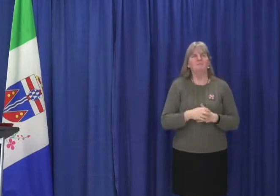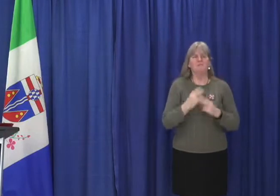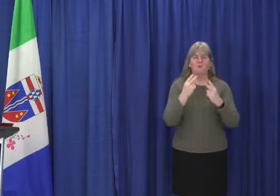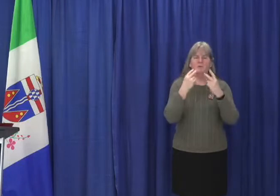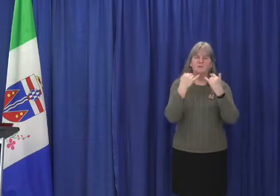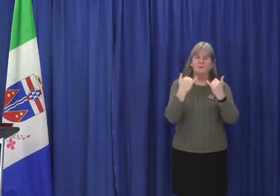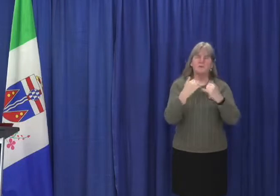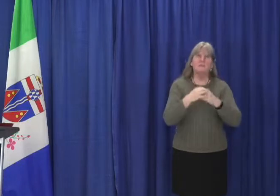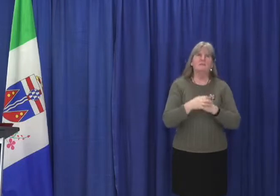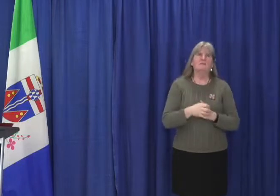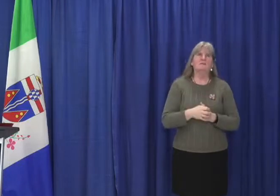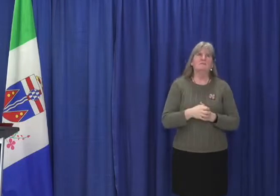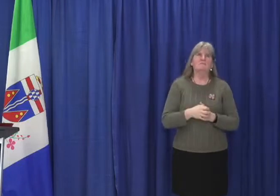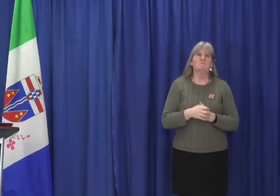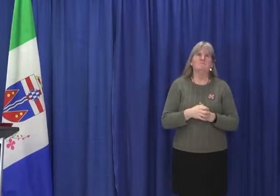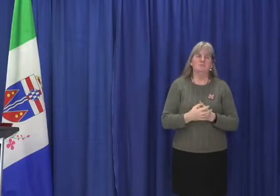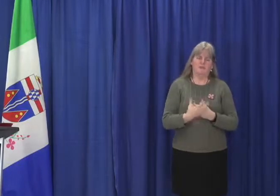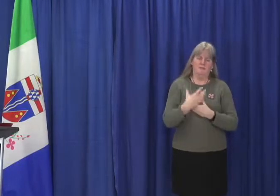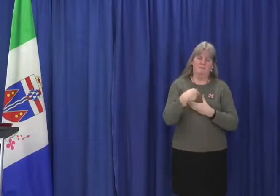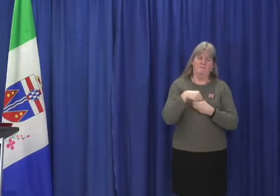and being part of this update.